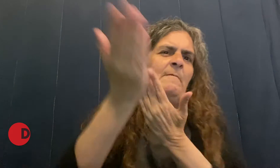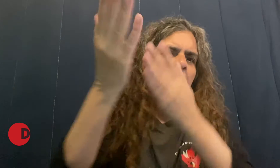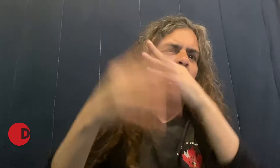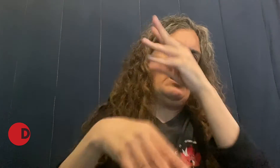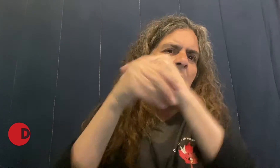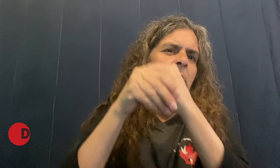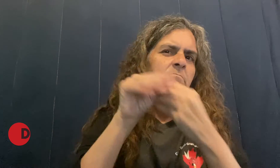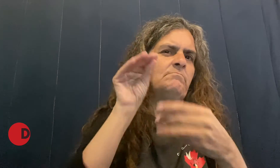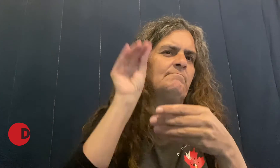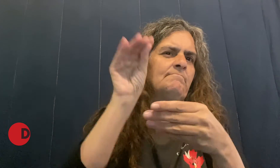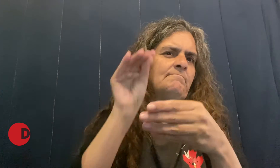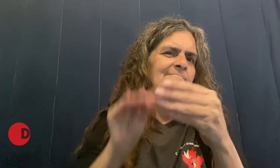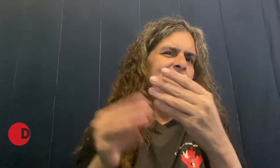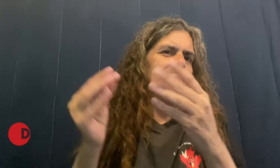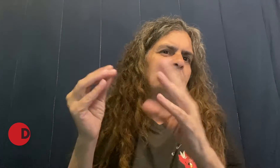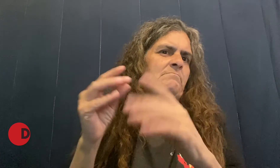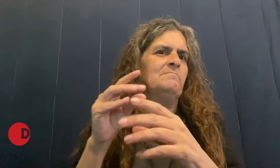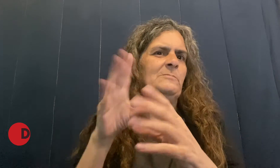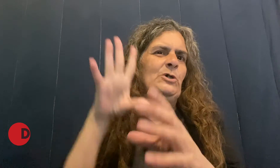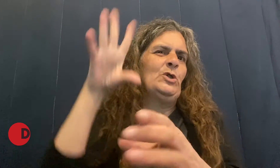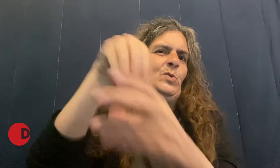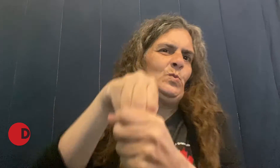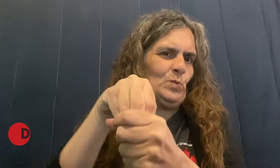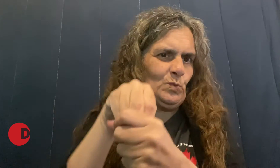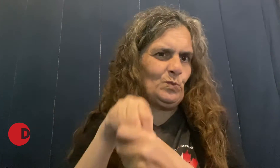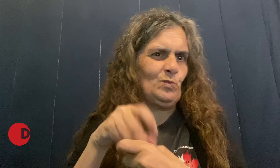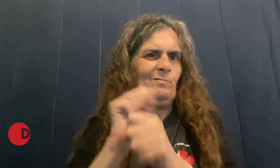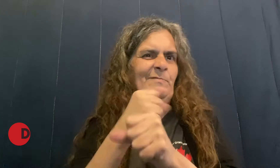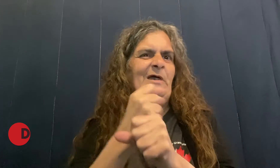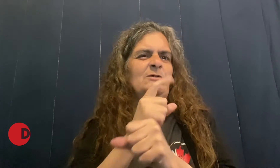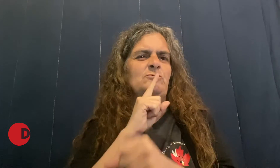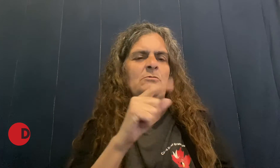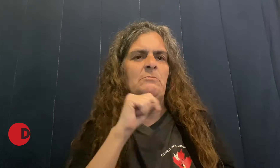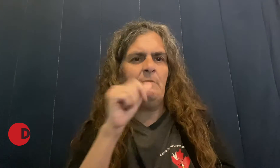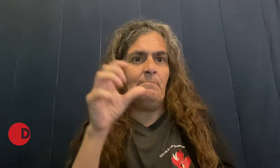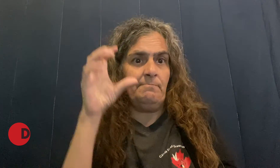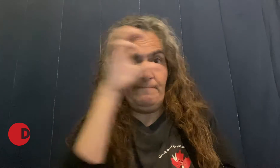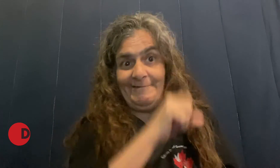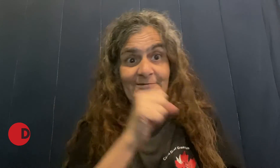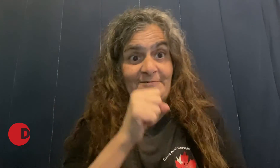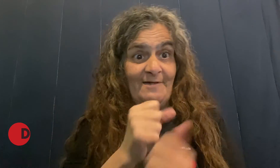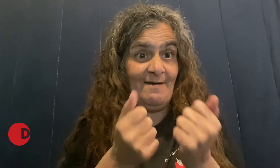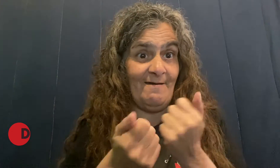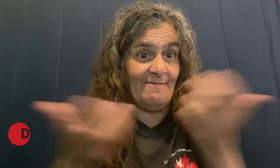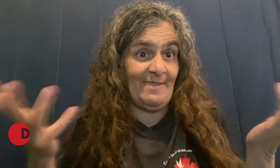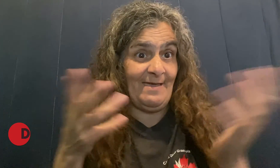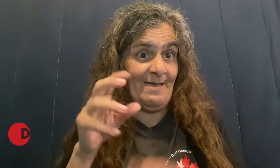then make recommendations and comments to include making sure